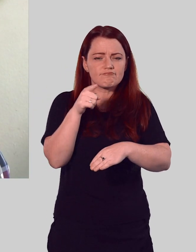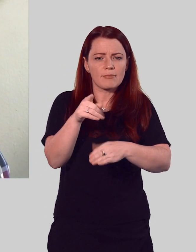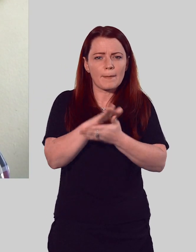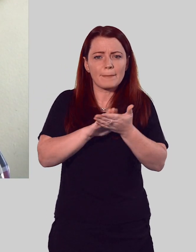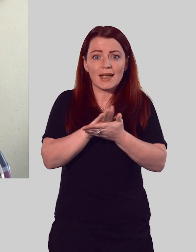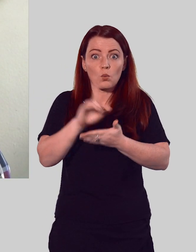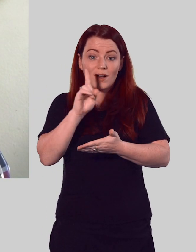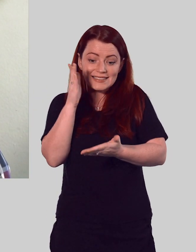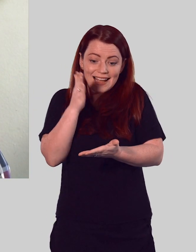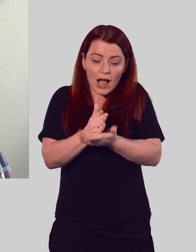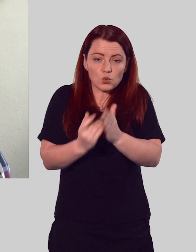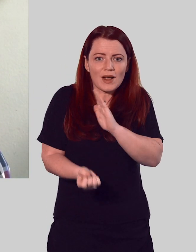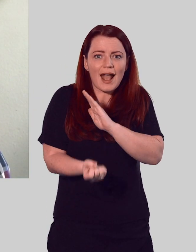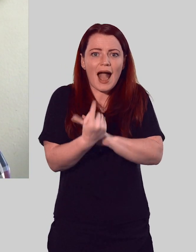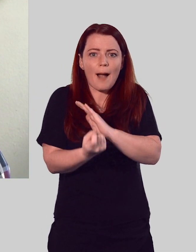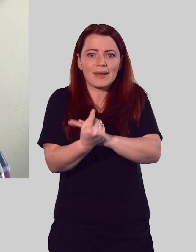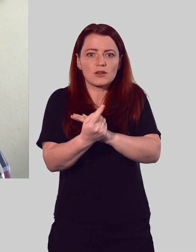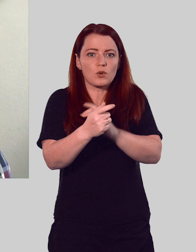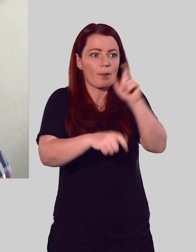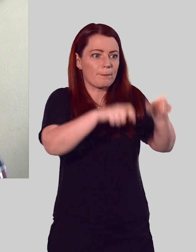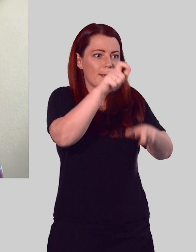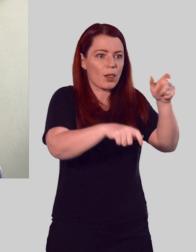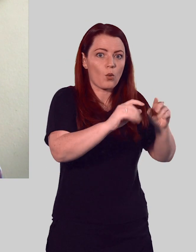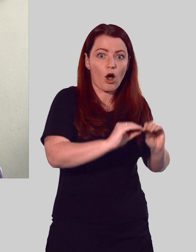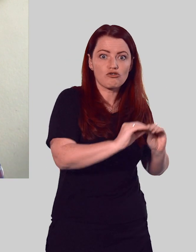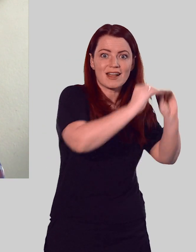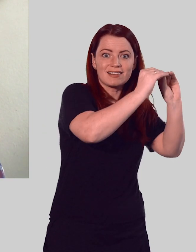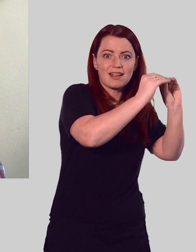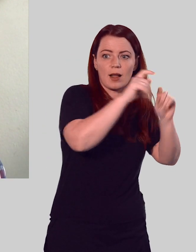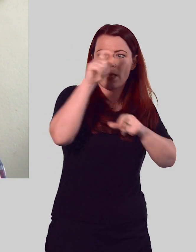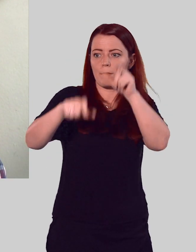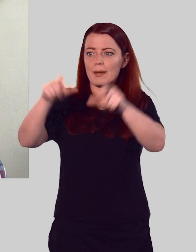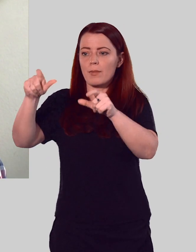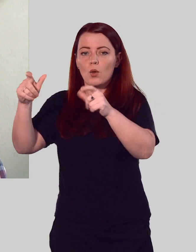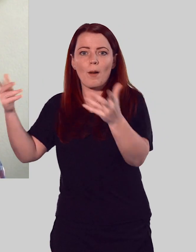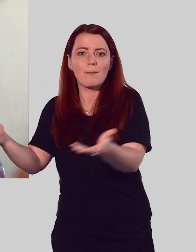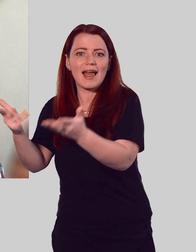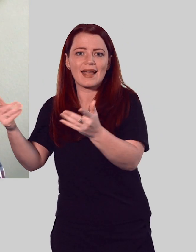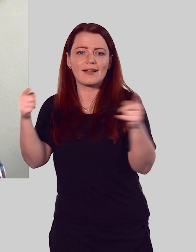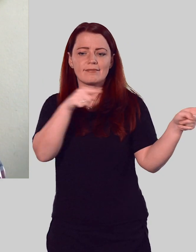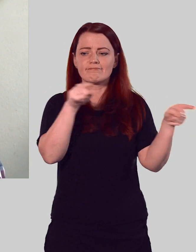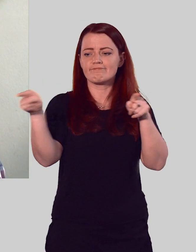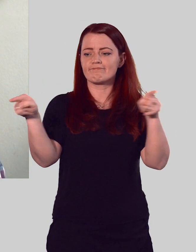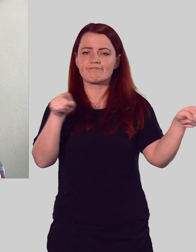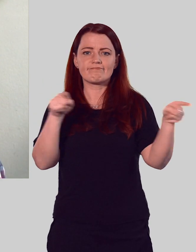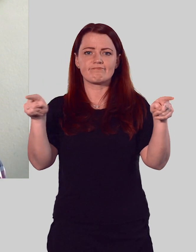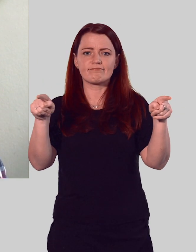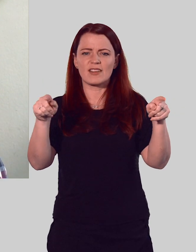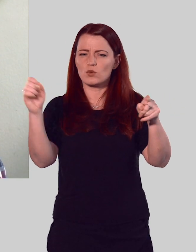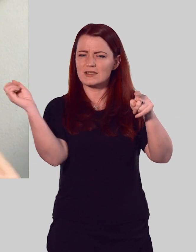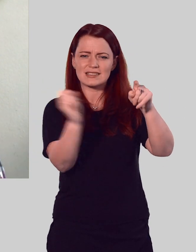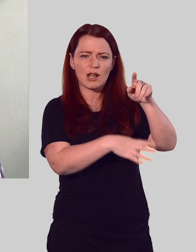the people who are making it and the people who are playing it. If you strip away all the fiction and